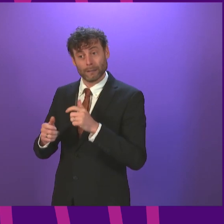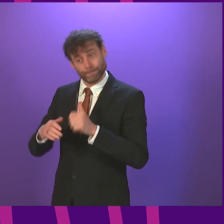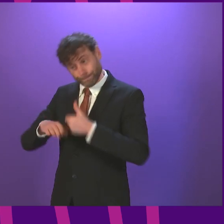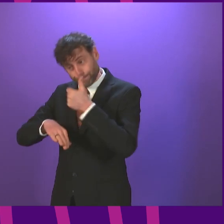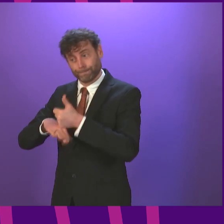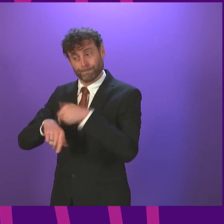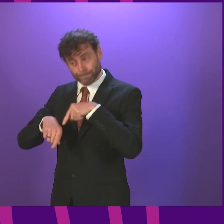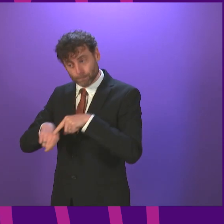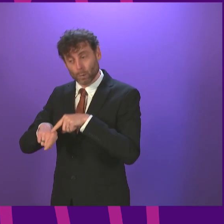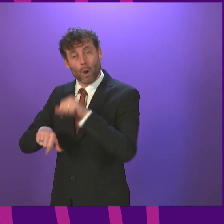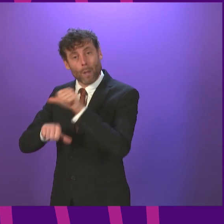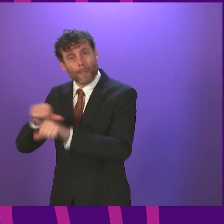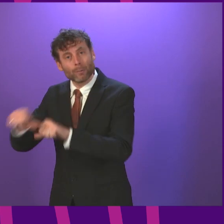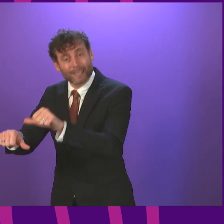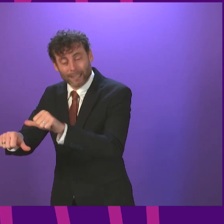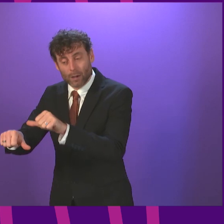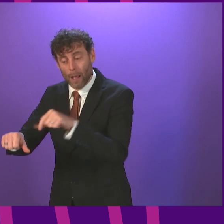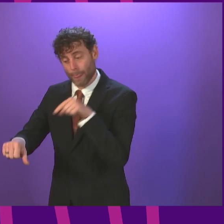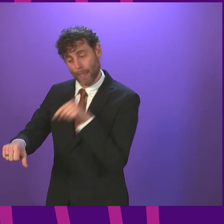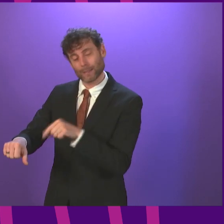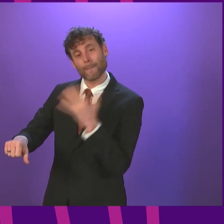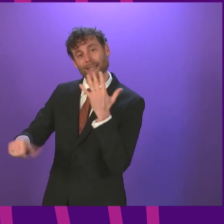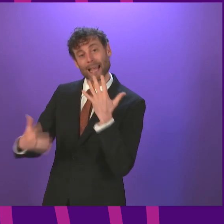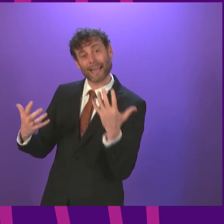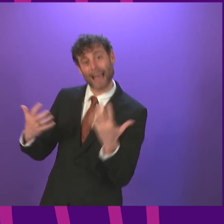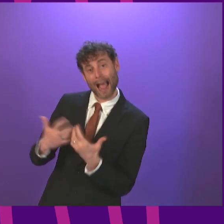during the progress of the judicial review, that ultimately meant that we could not defend